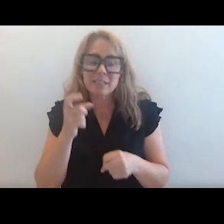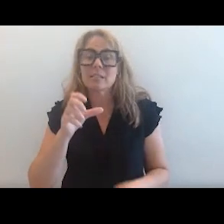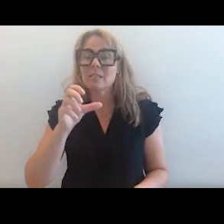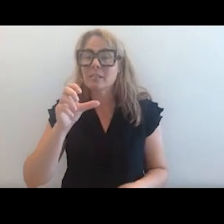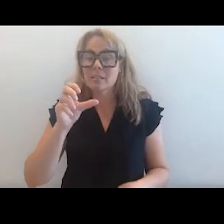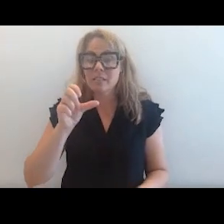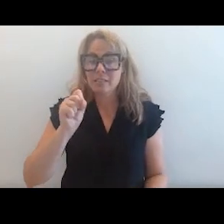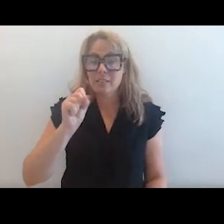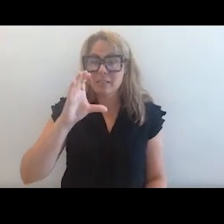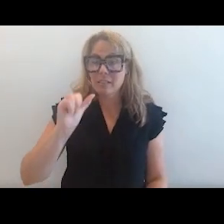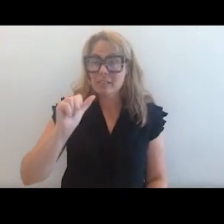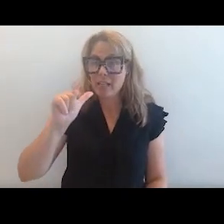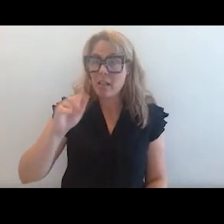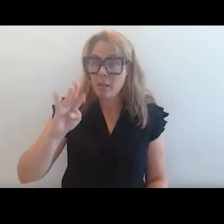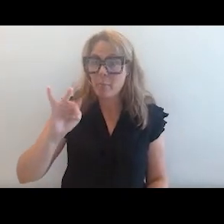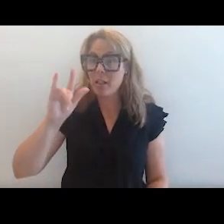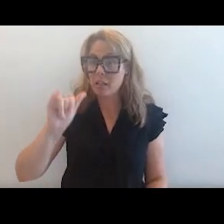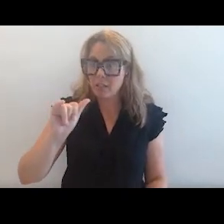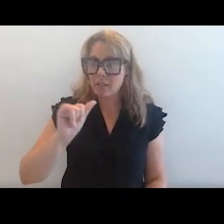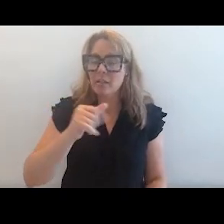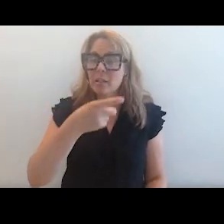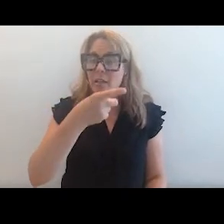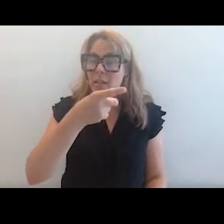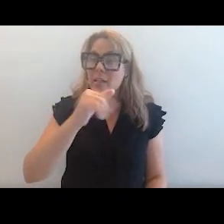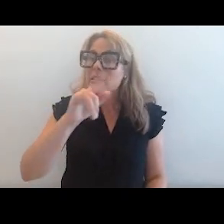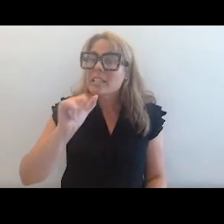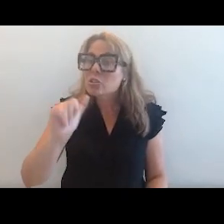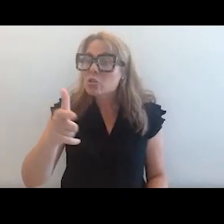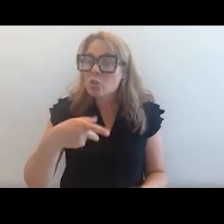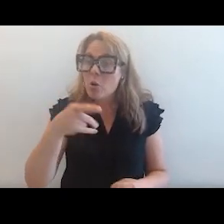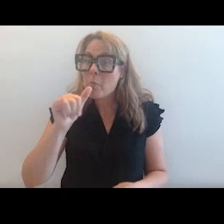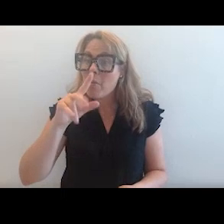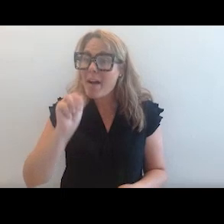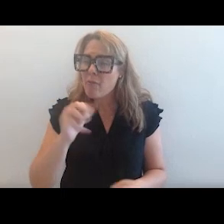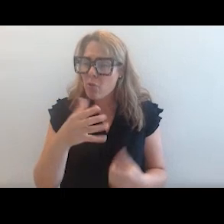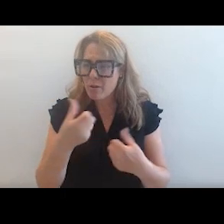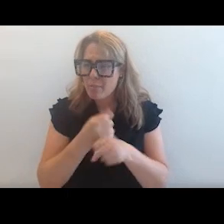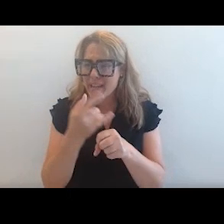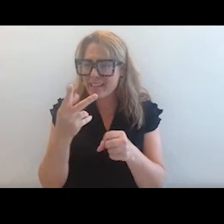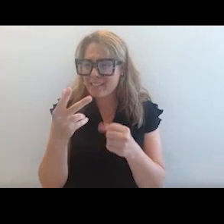Scalability. Digital platforms allow you to reach larger audiences without